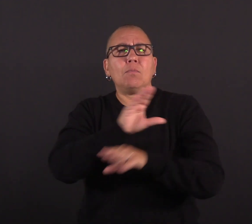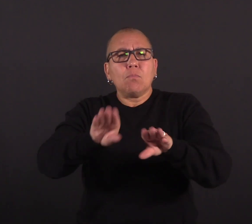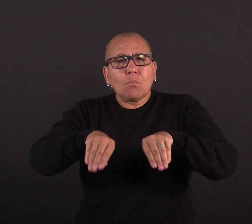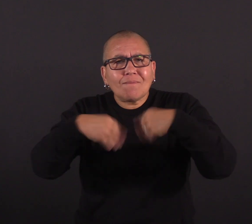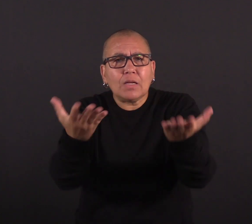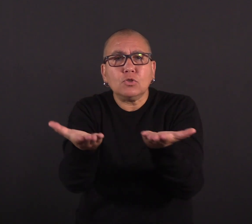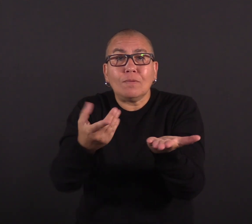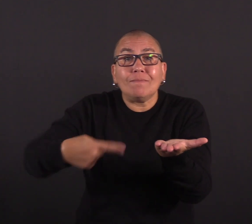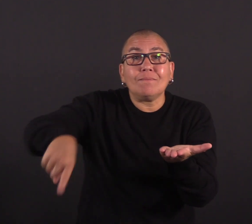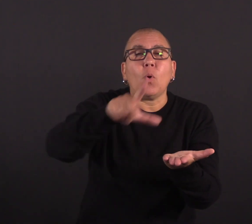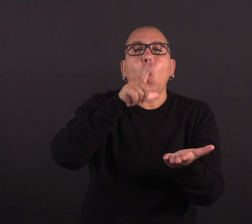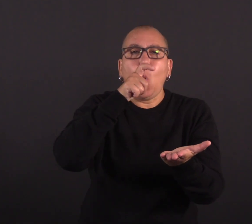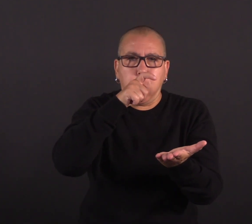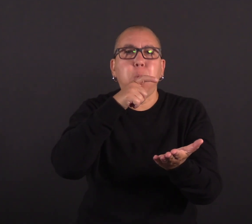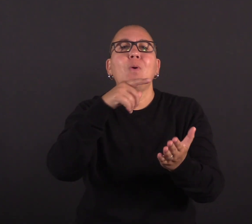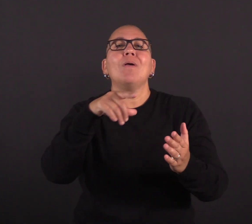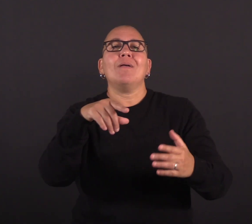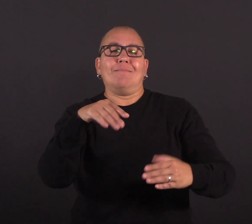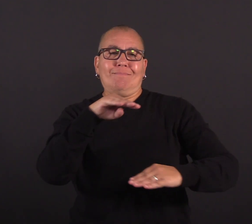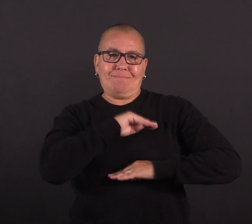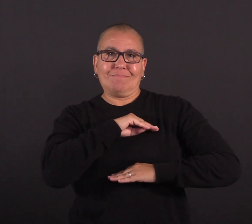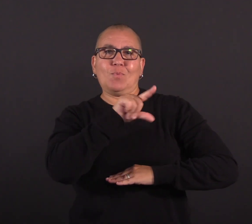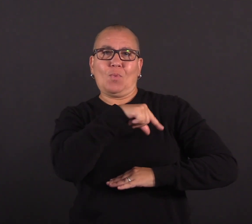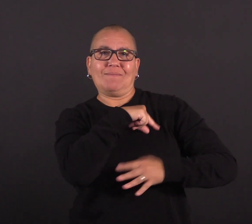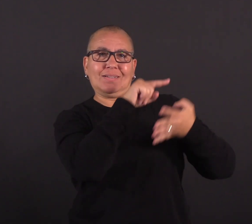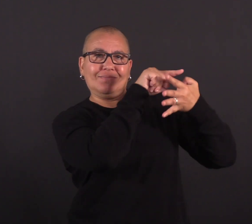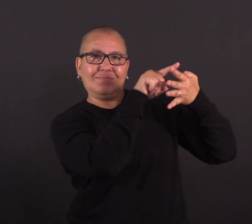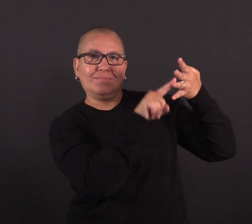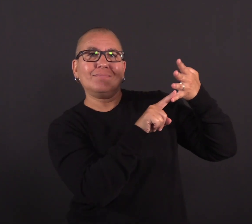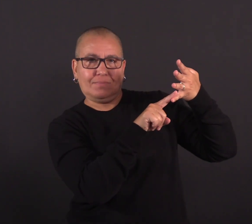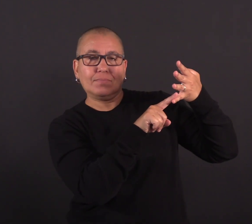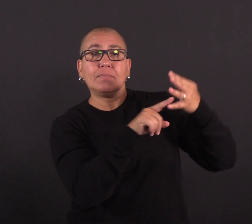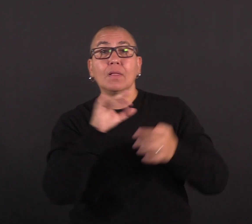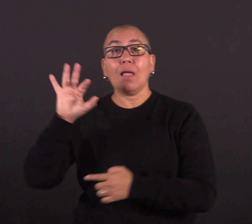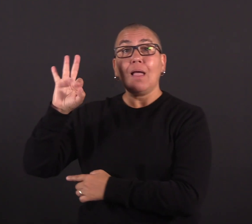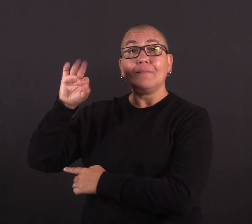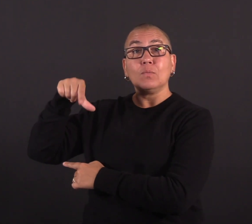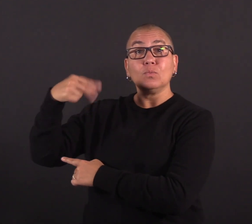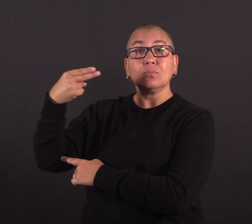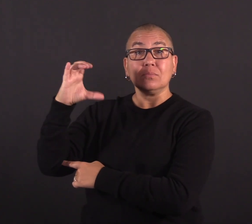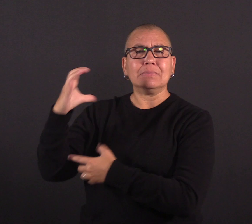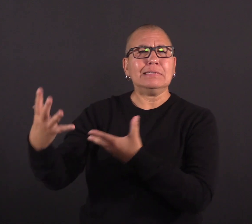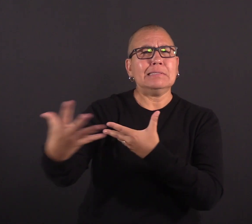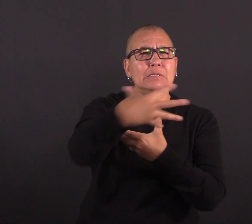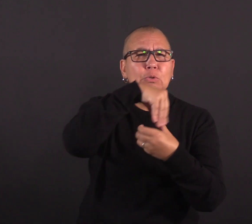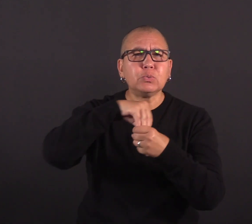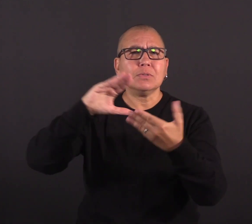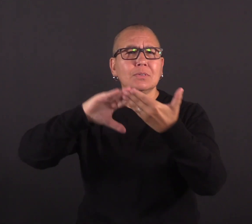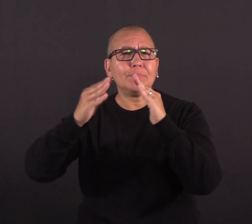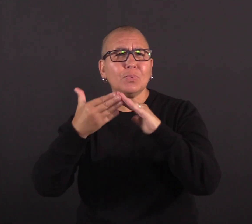the Health Resources and Services Administration to provide health care to a medically